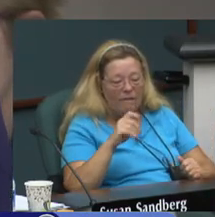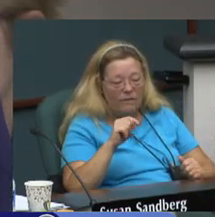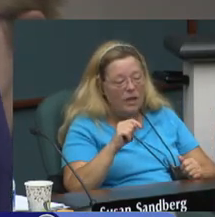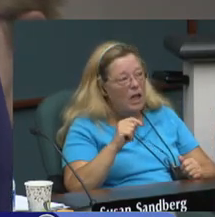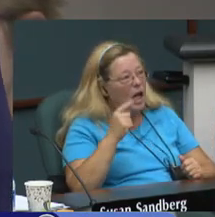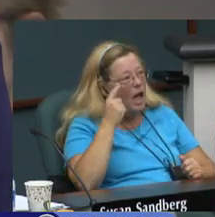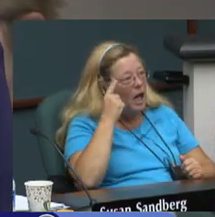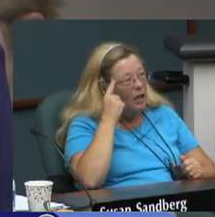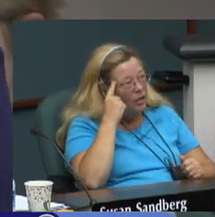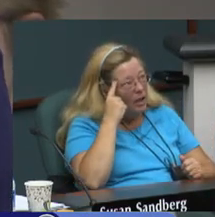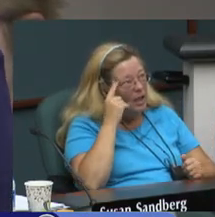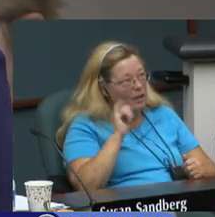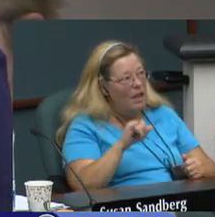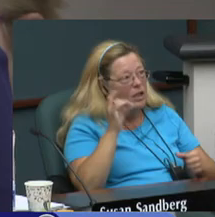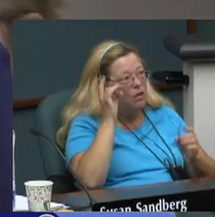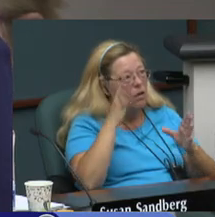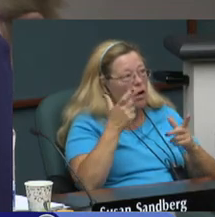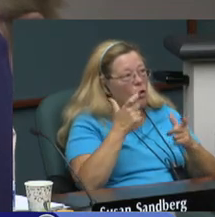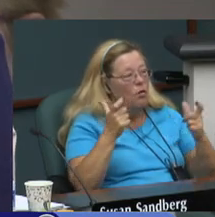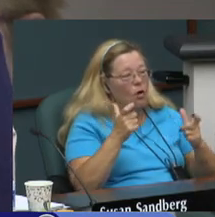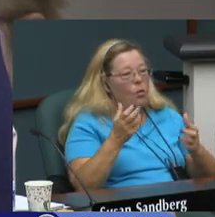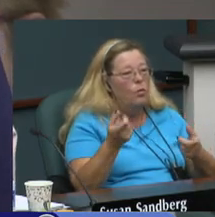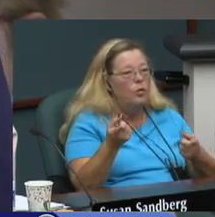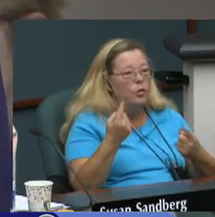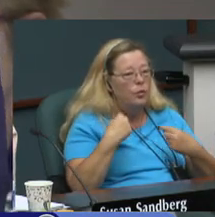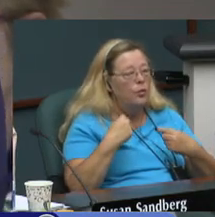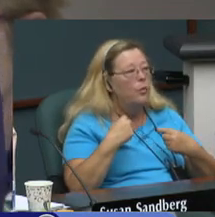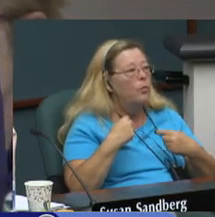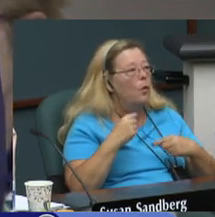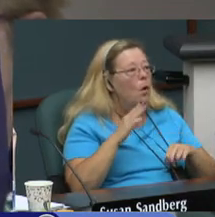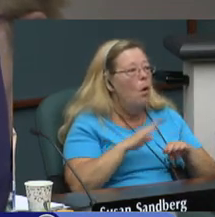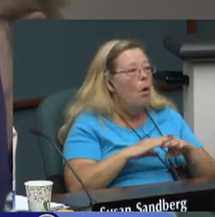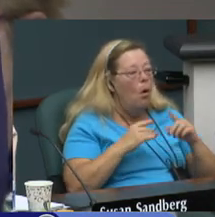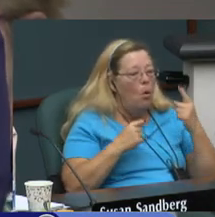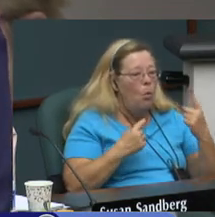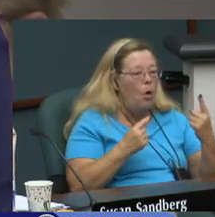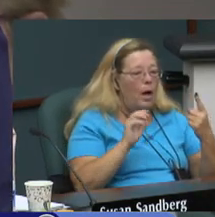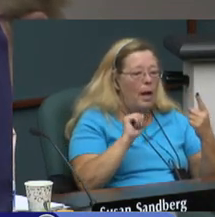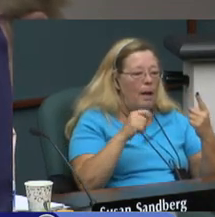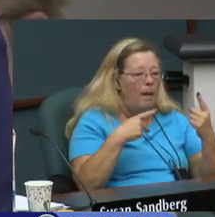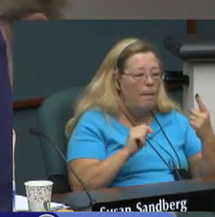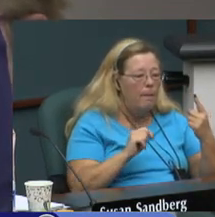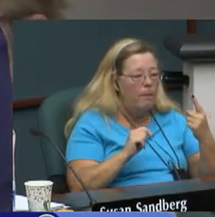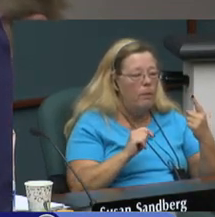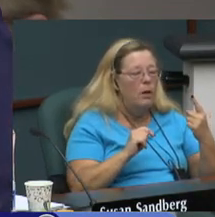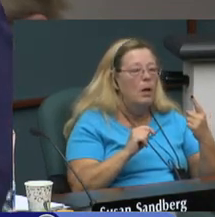that's an awfully huge return on one apartment being affordable